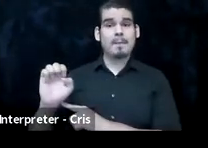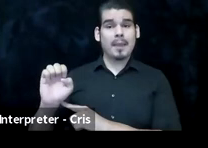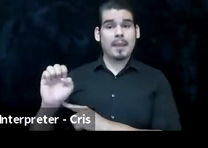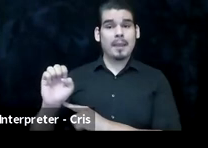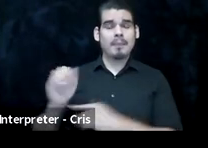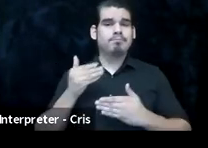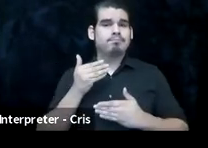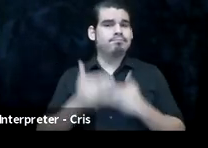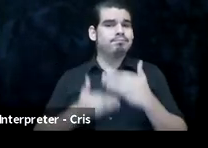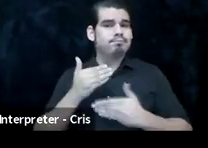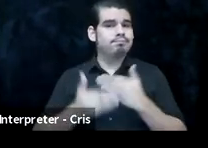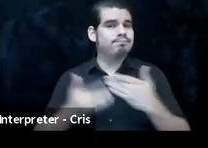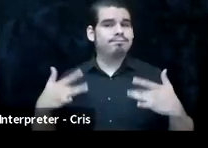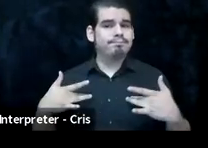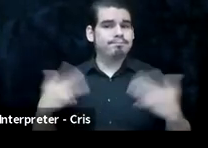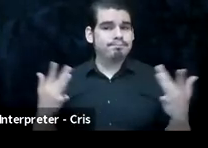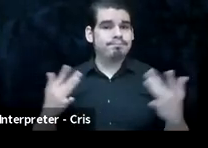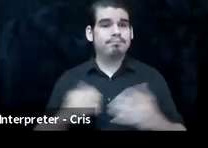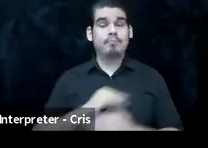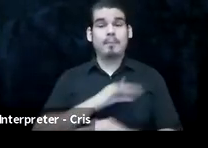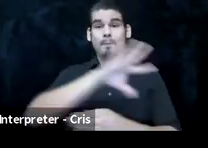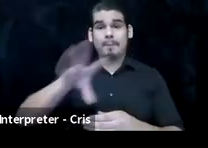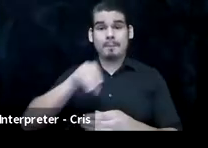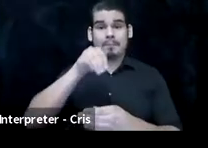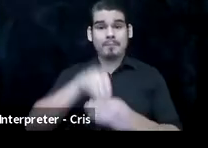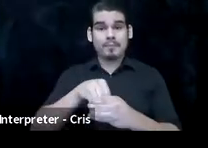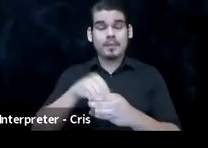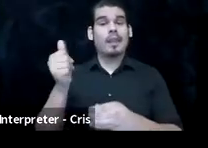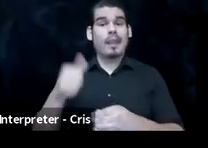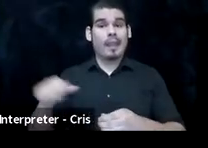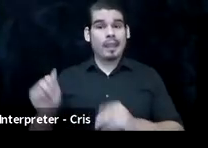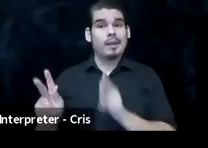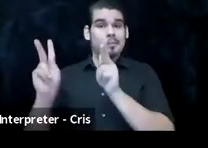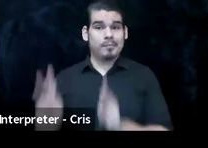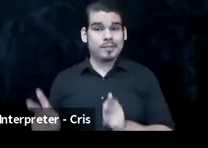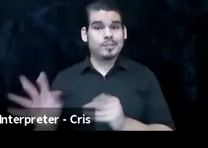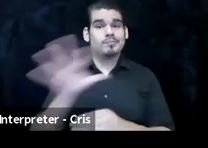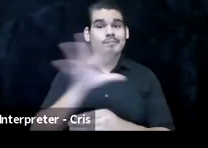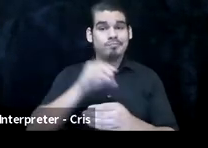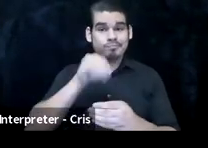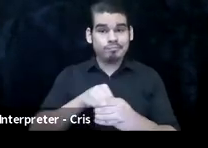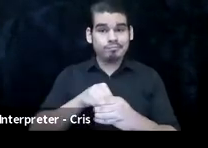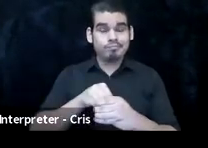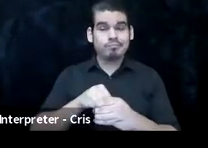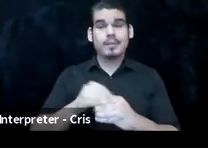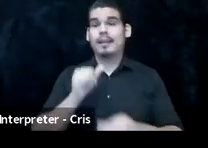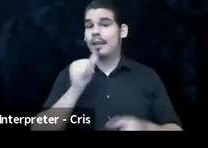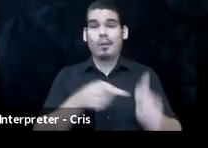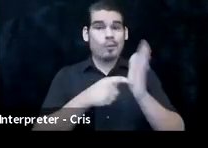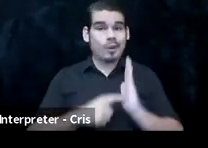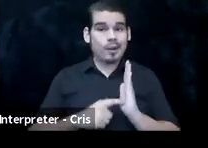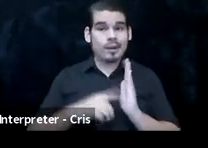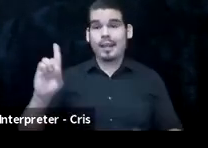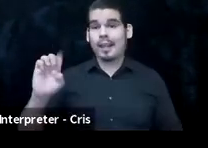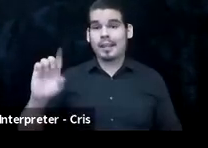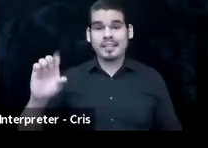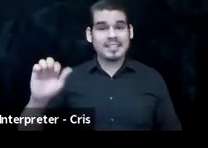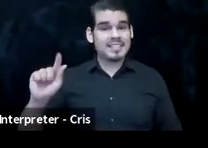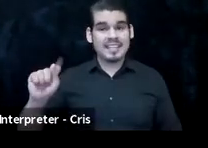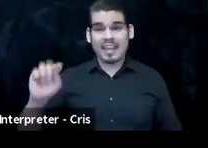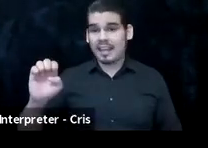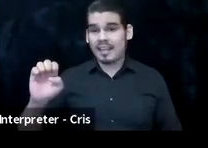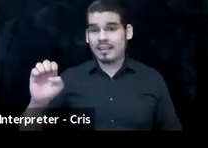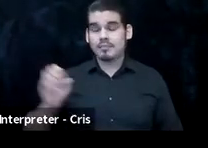Katherine Squire: For a resolution debate anyone can participate, so you don't have to be a delegate you can be a member of the public as well, and you can be a director so that's something important to keep in mind.